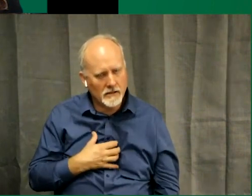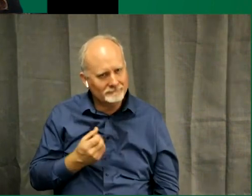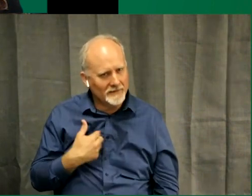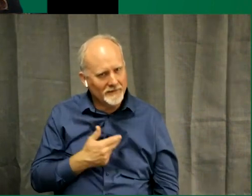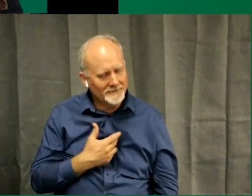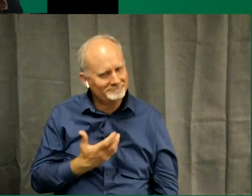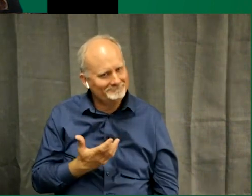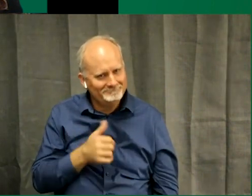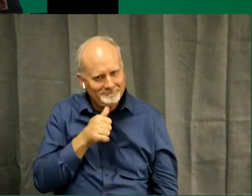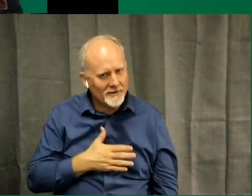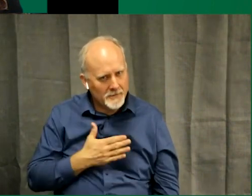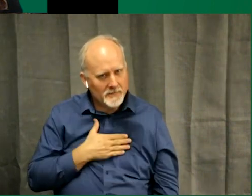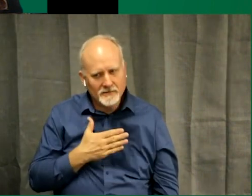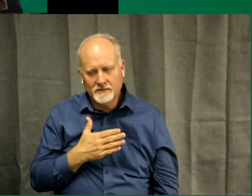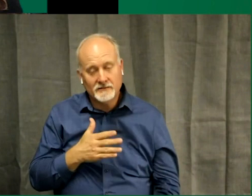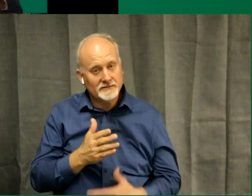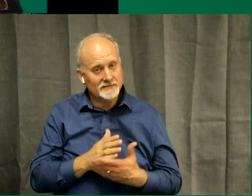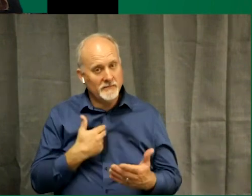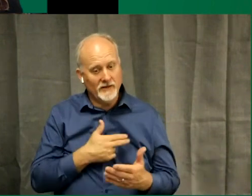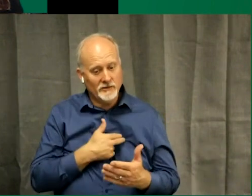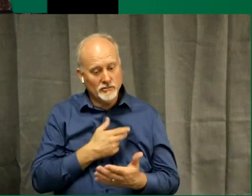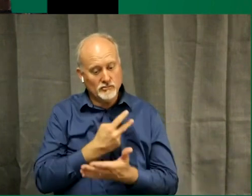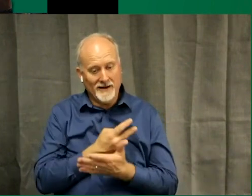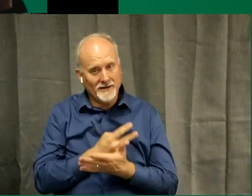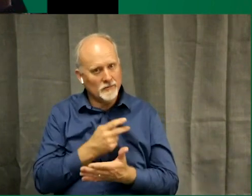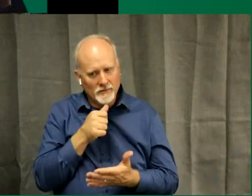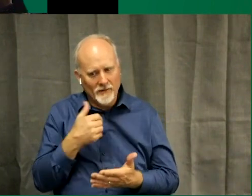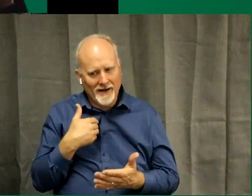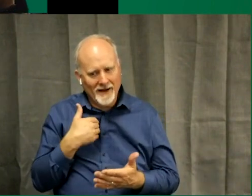i know that for some of us grad students we really don't get a fall or winter break either for those